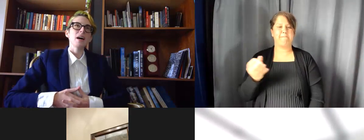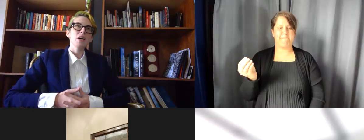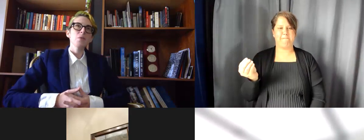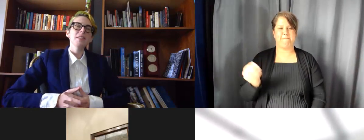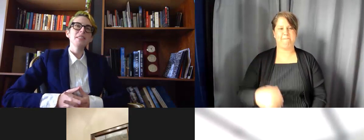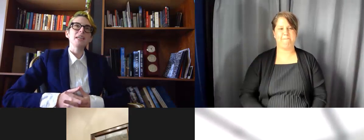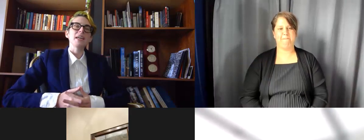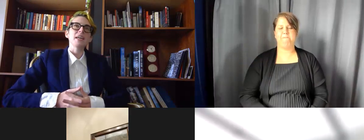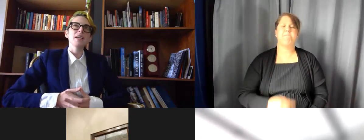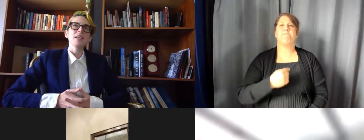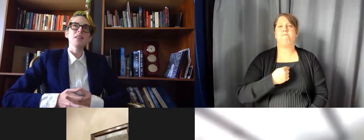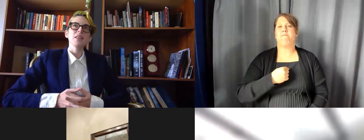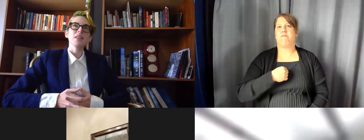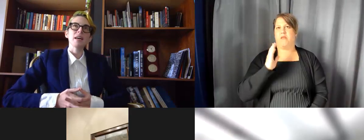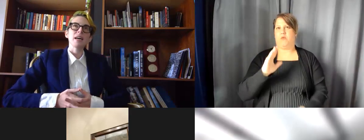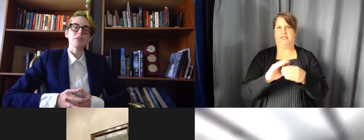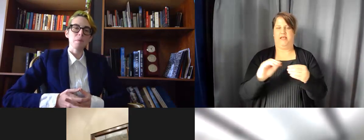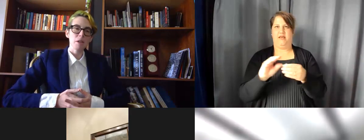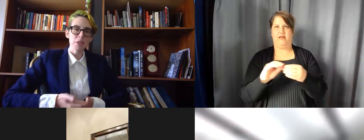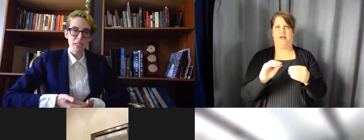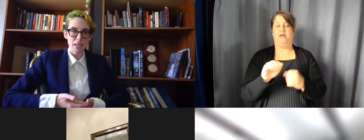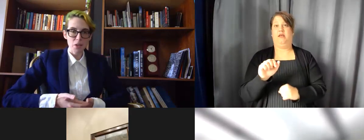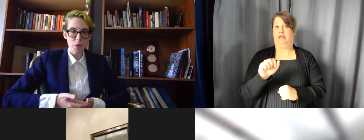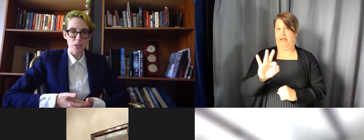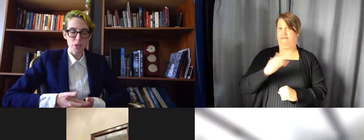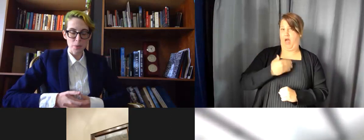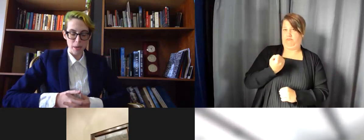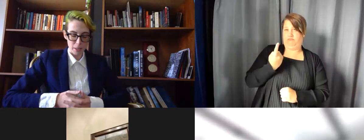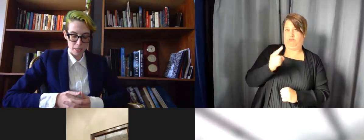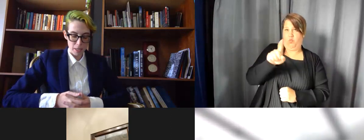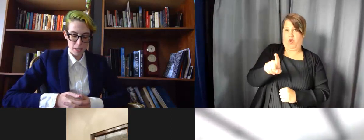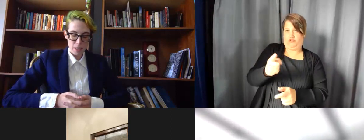Farrah Garland: I would say that if i'm understanding the question correctly.